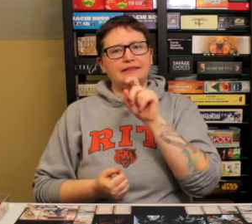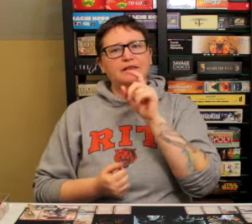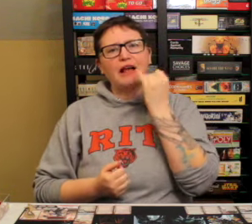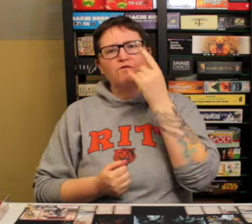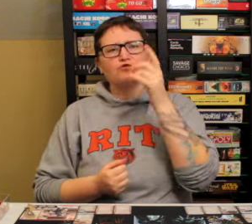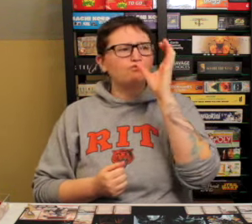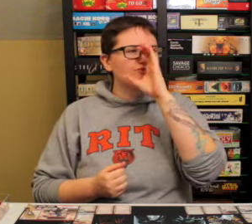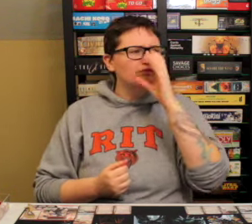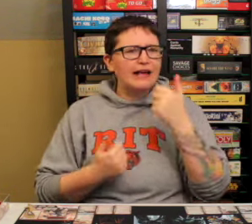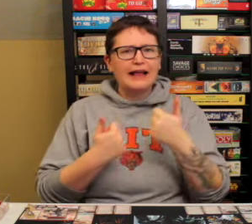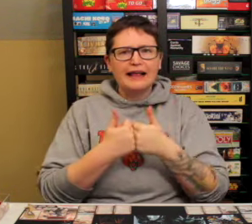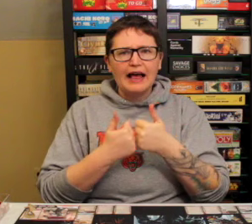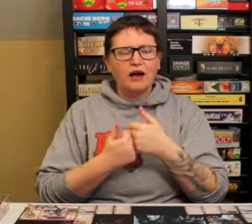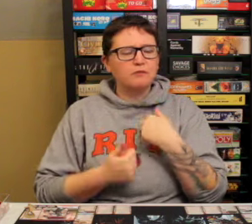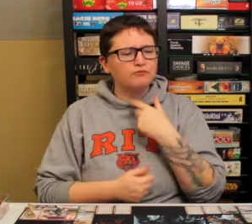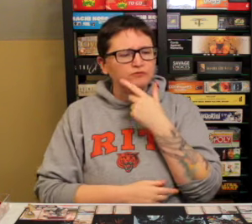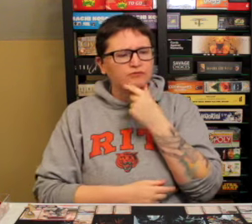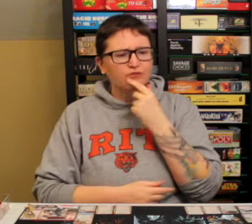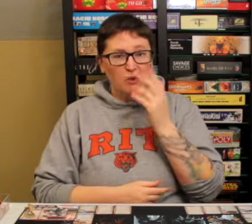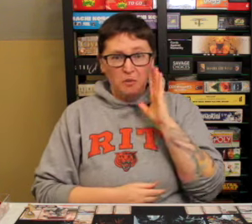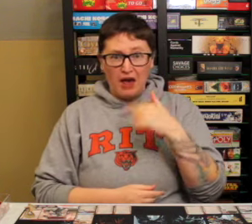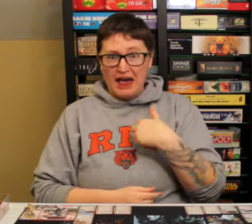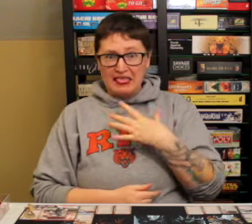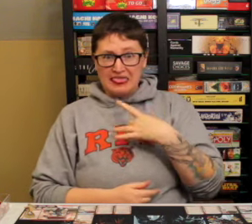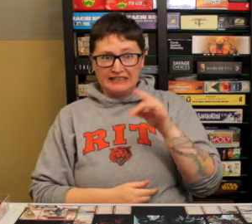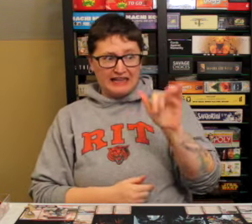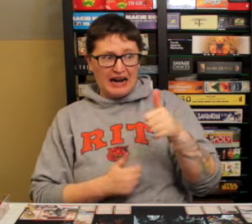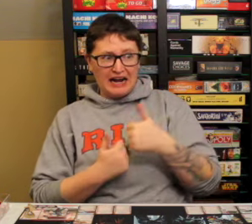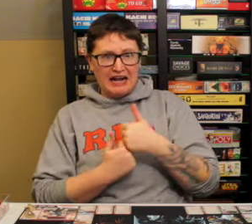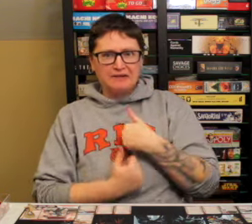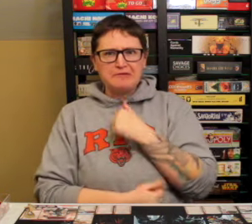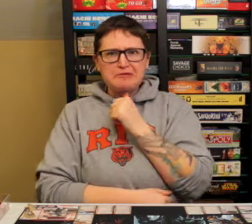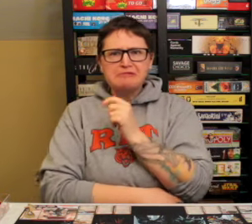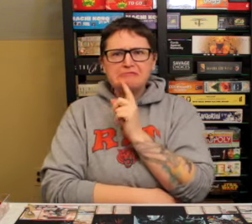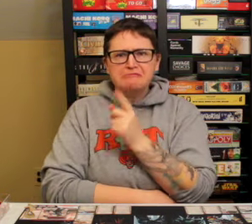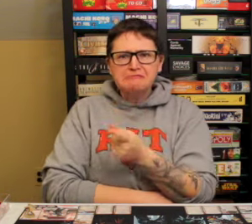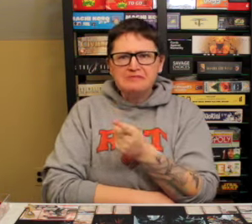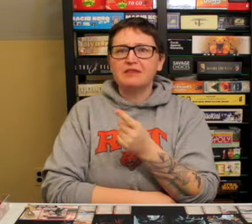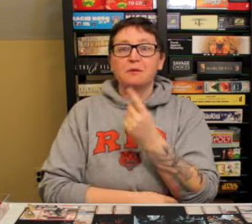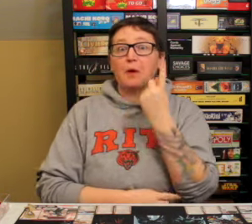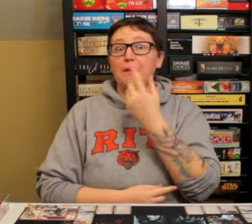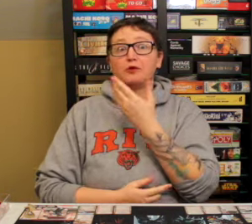Because it helps you if you're trying to find a specific game and you're not sure if you like the game.